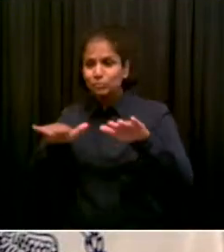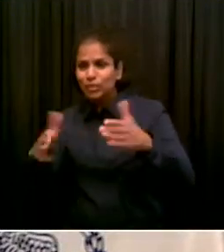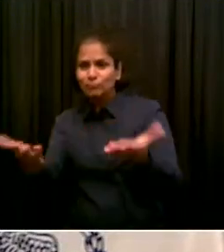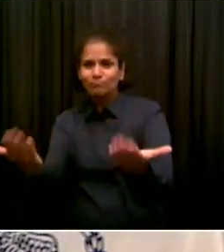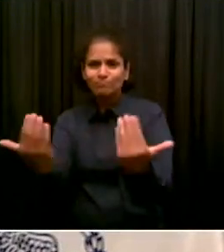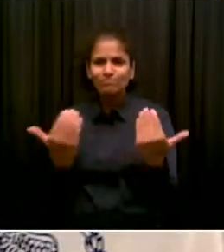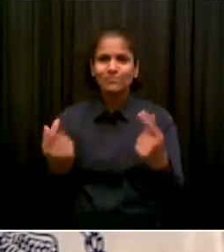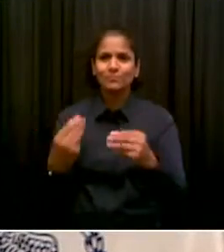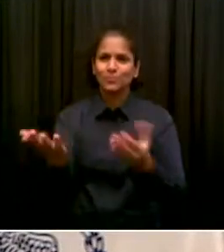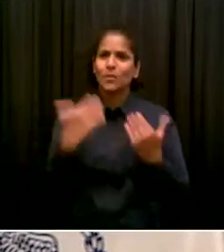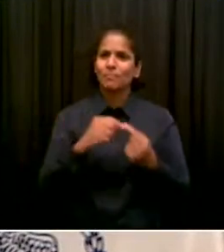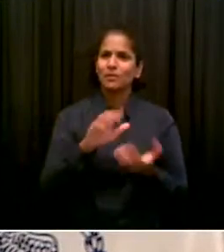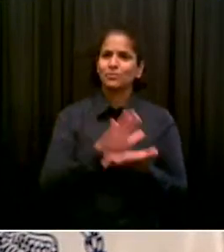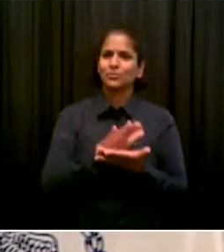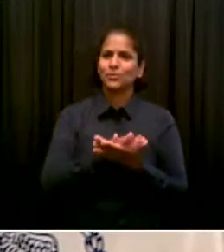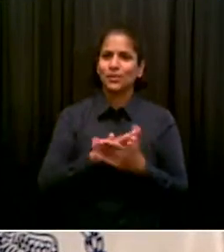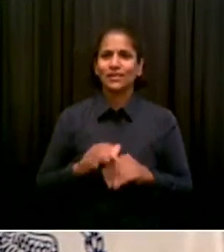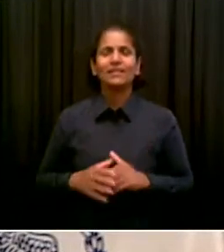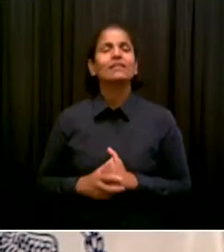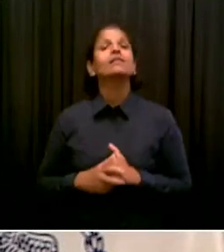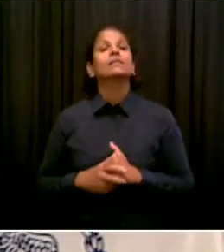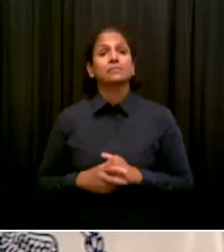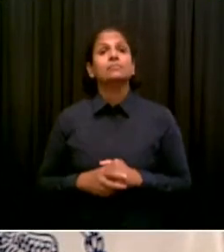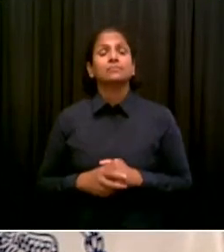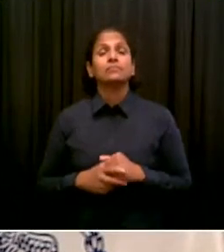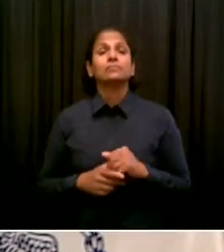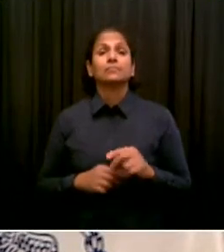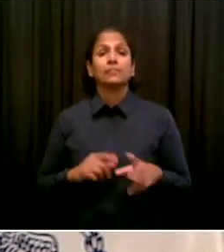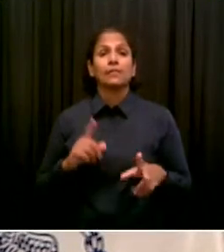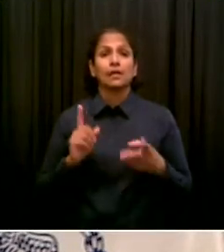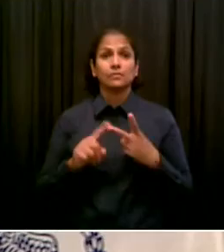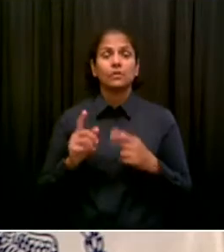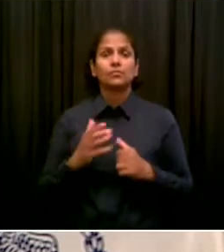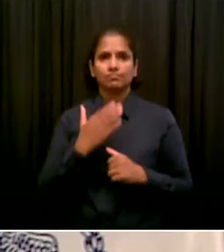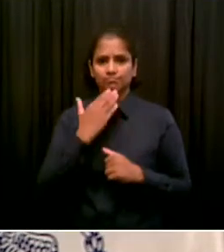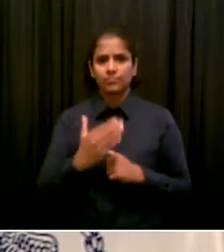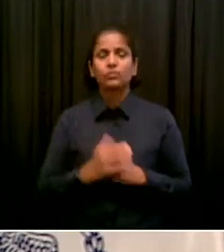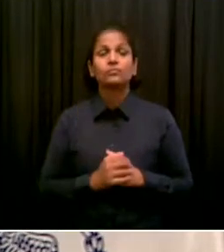DAY WILL BE REACHING OUT TO GET THEM BACK IN SCHOOL.